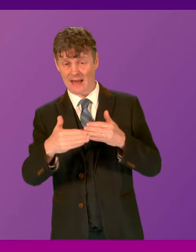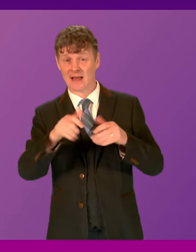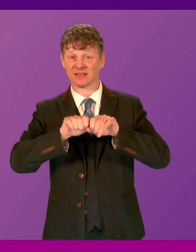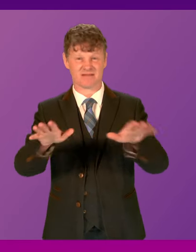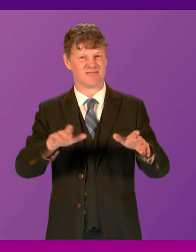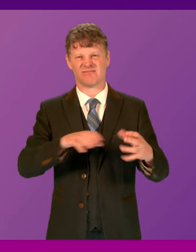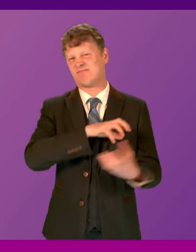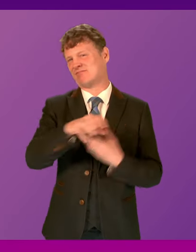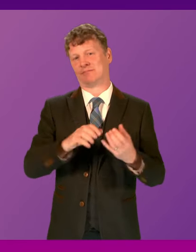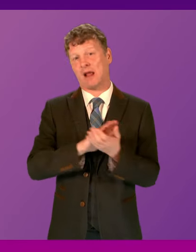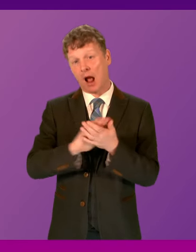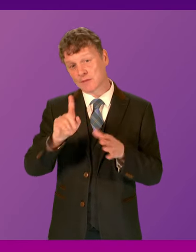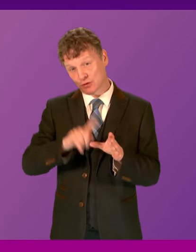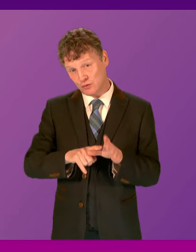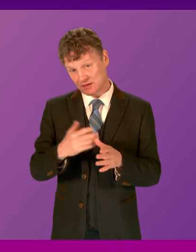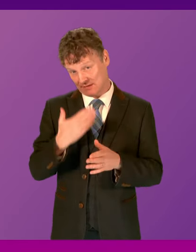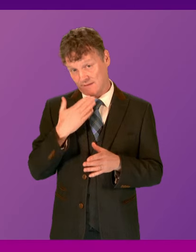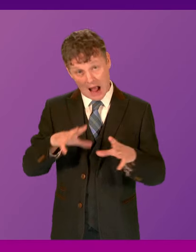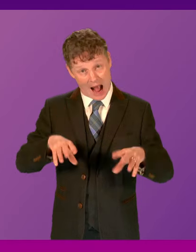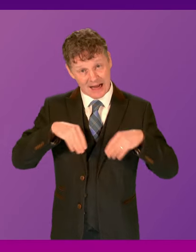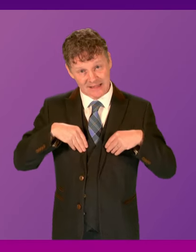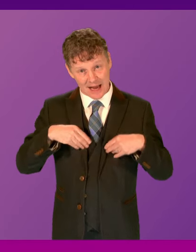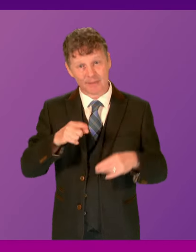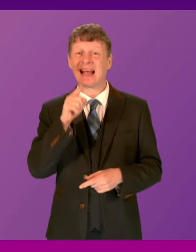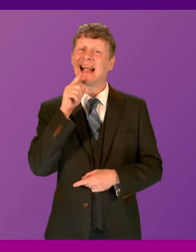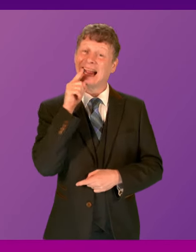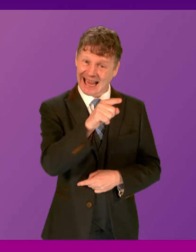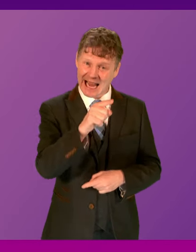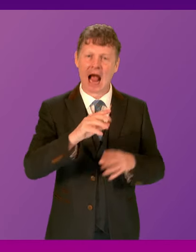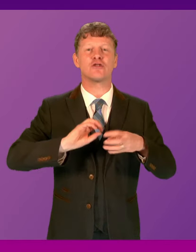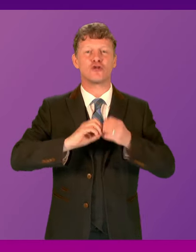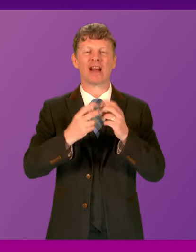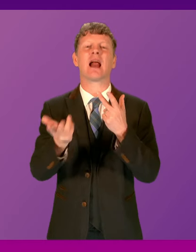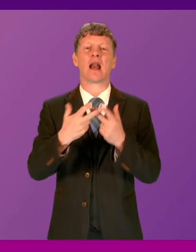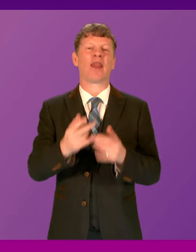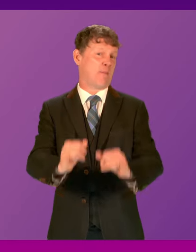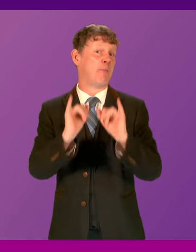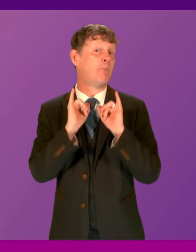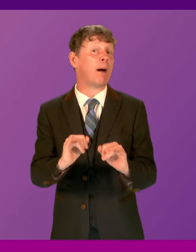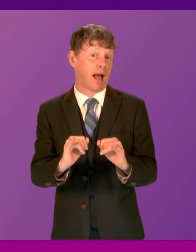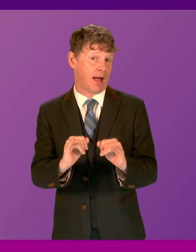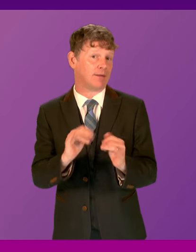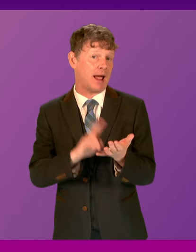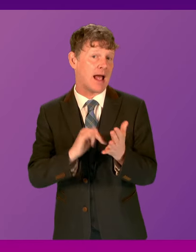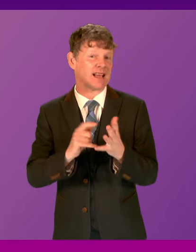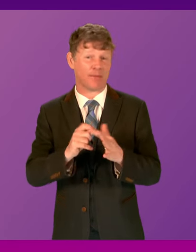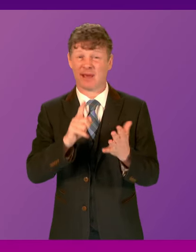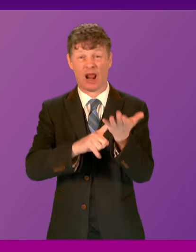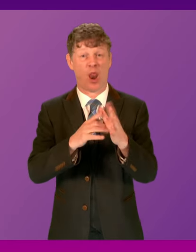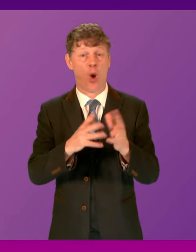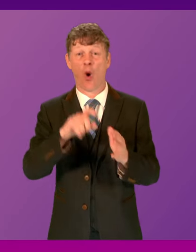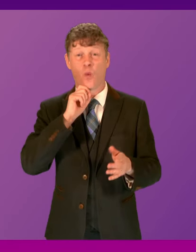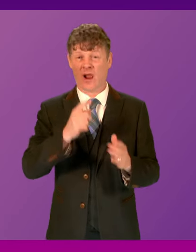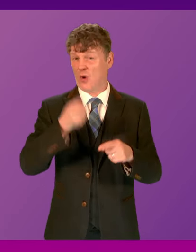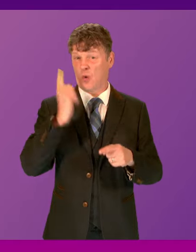Yousaf finally accept that he has created another bad SNP law that will quickly descend into chaos?